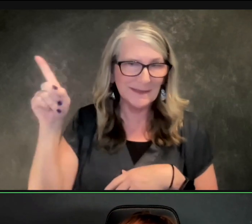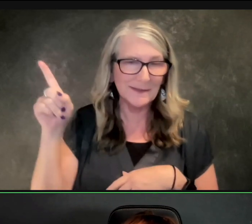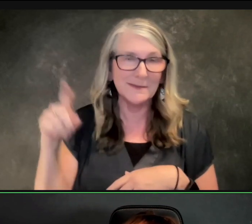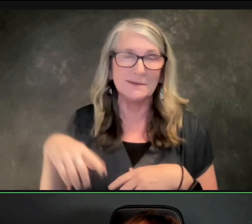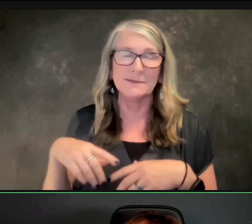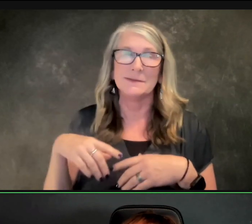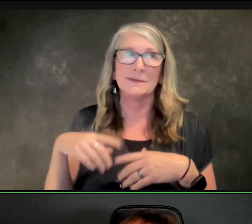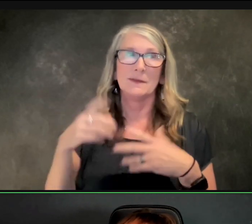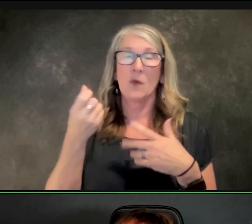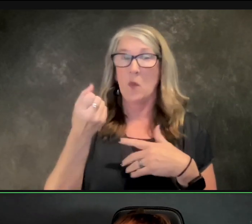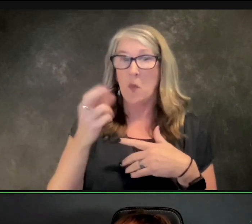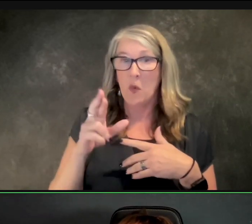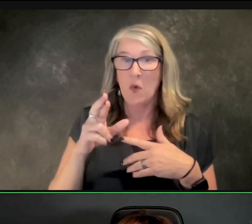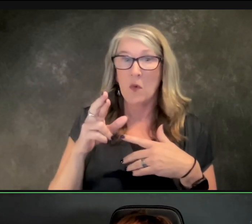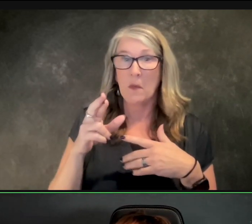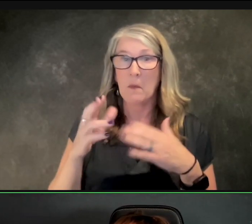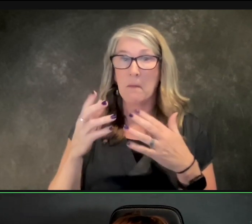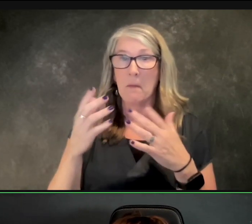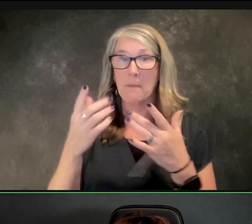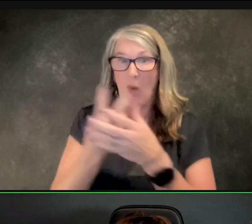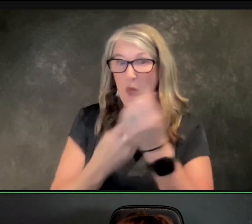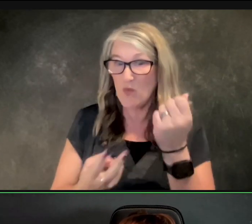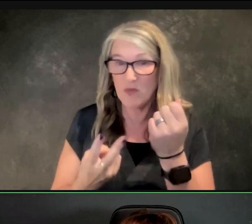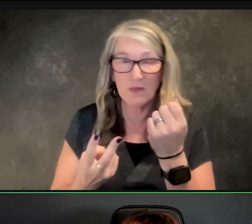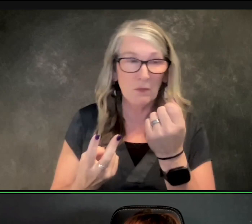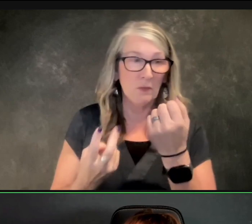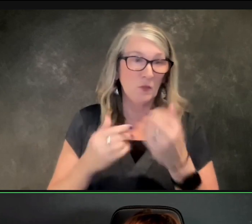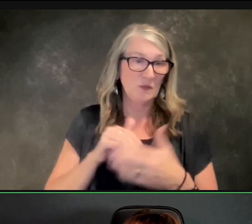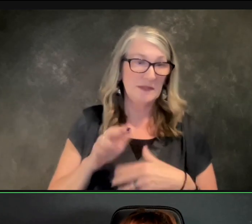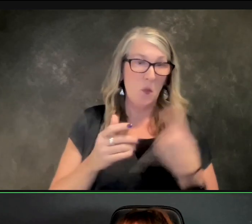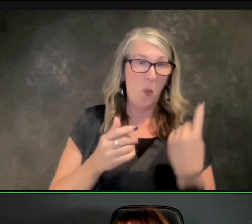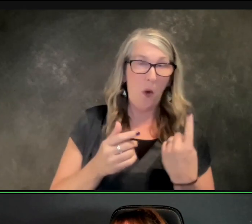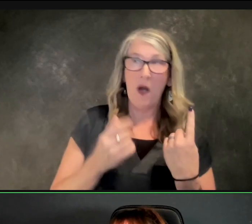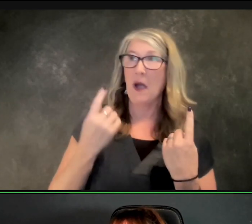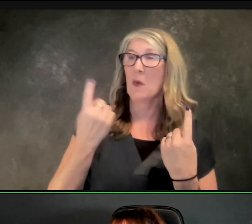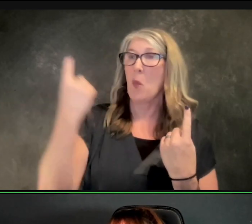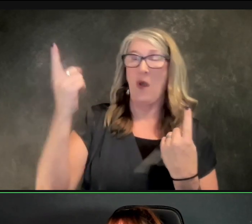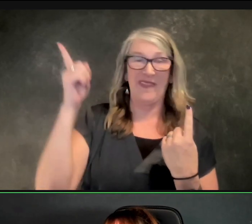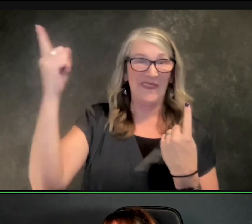Will you have a contracted service provider?